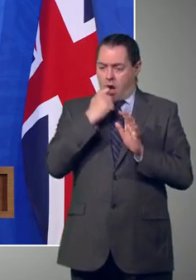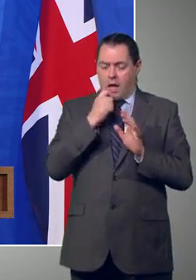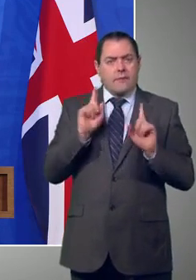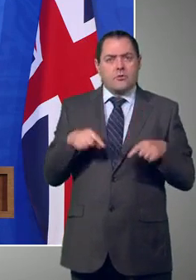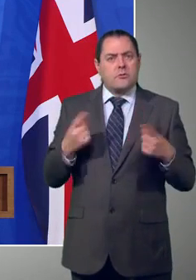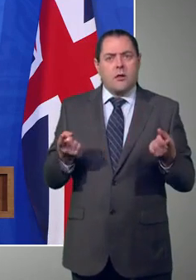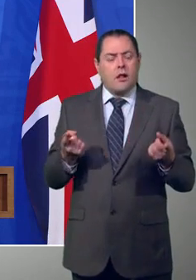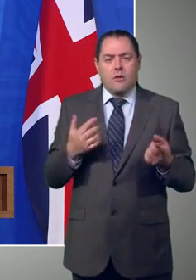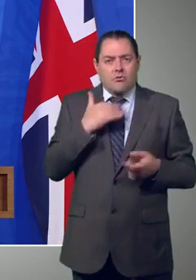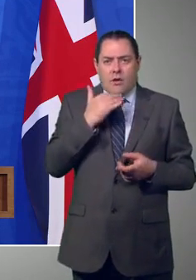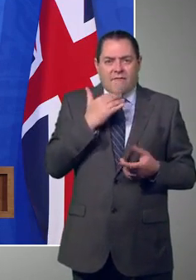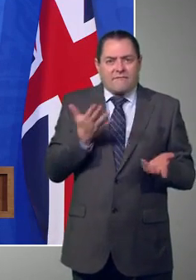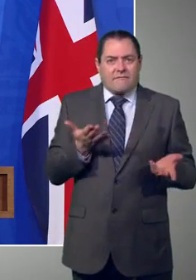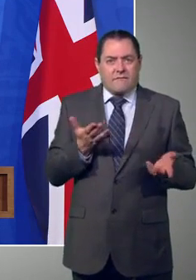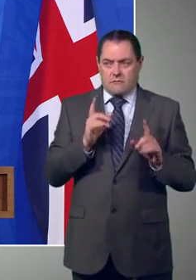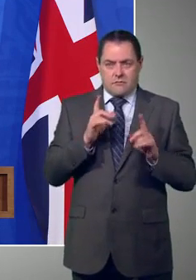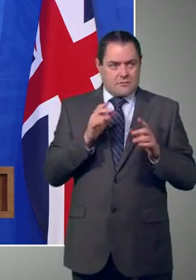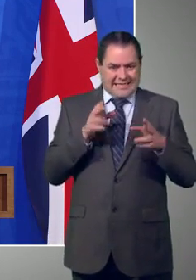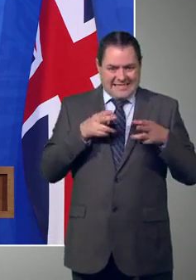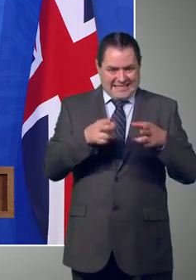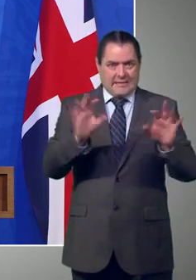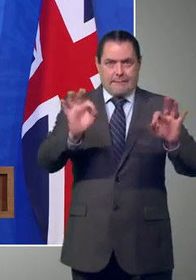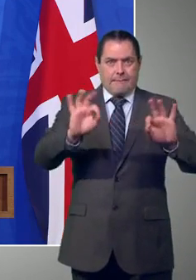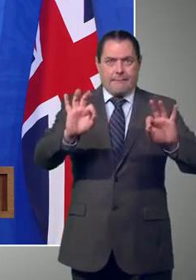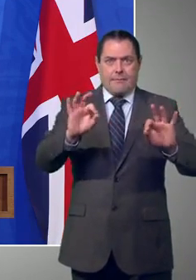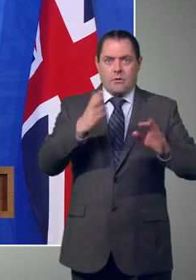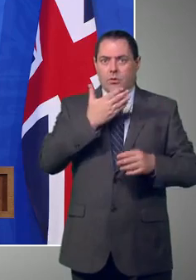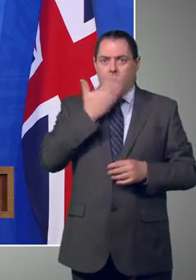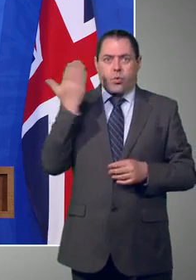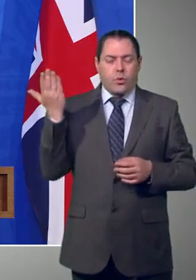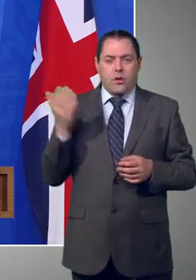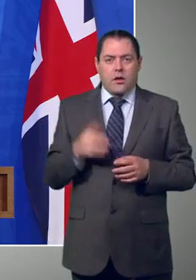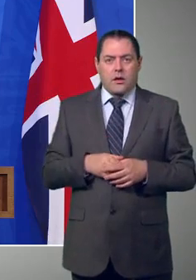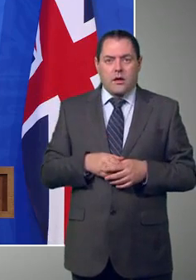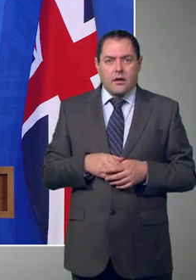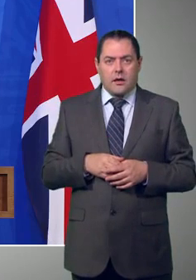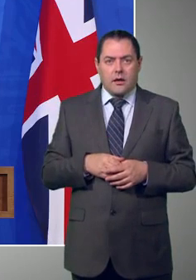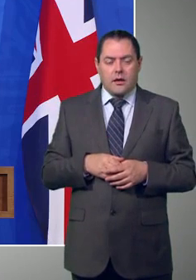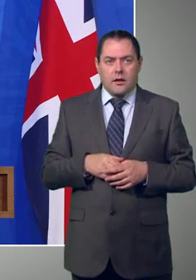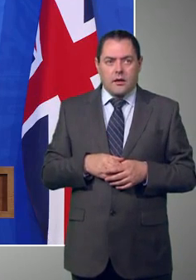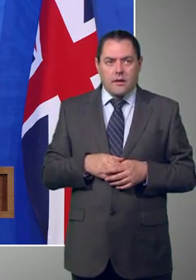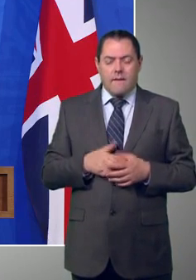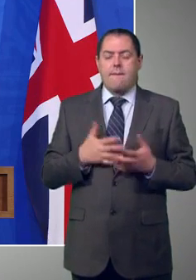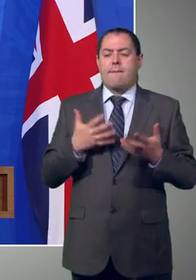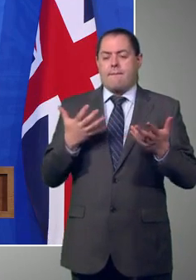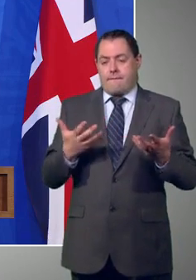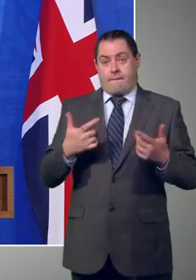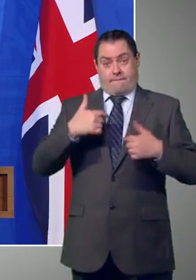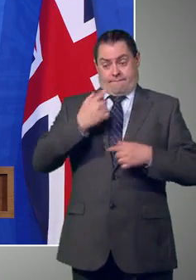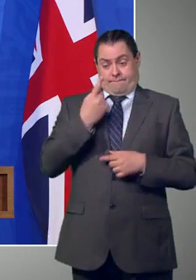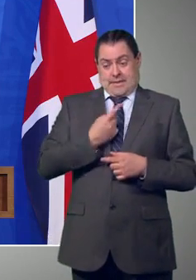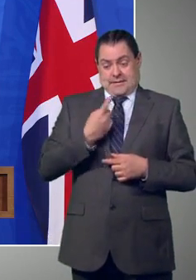wasn't possible. and what I am